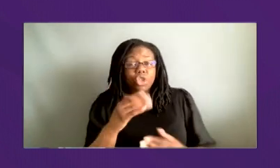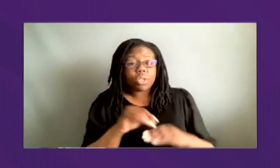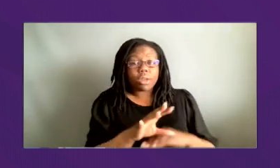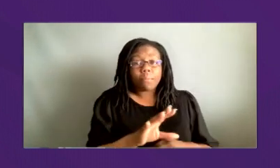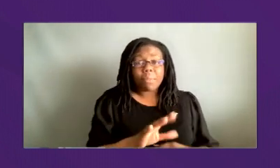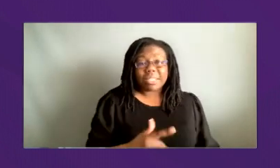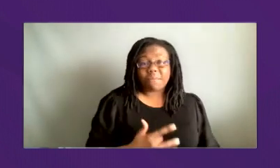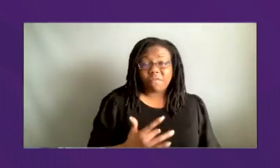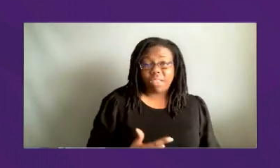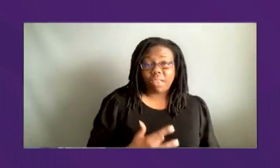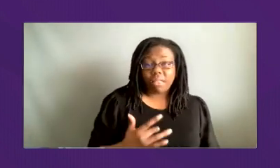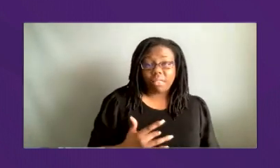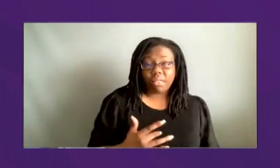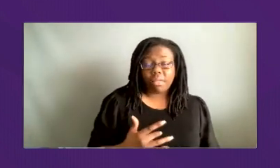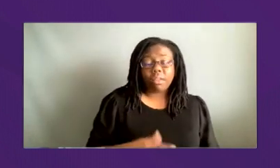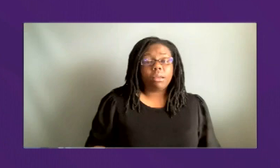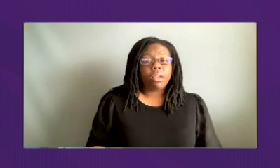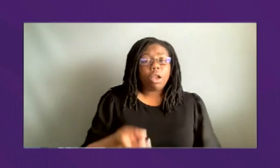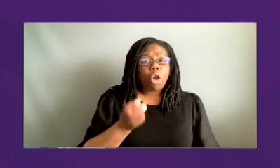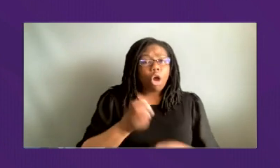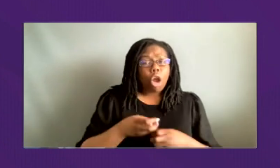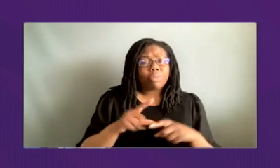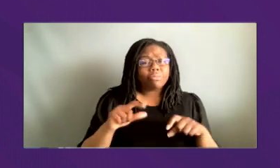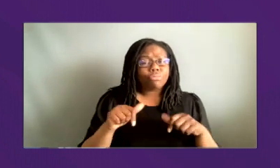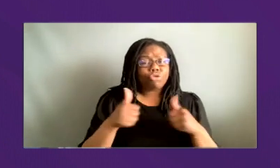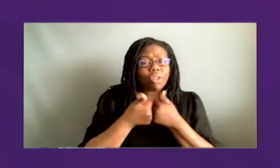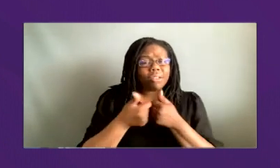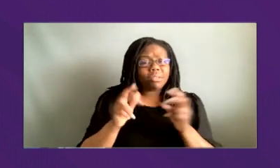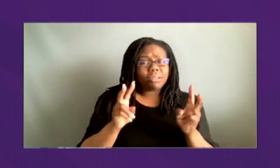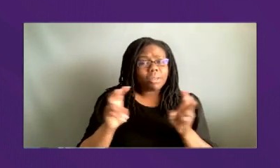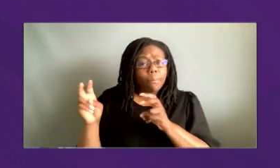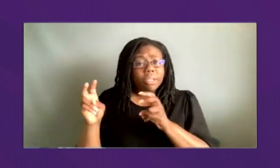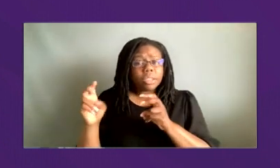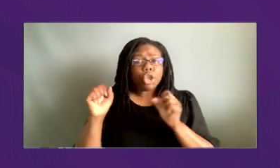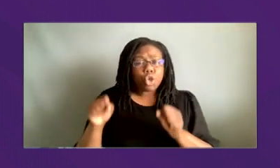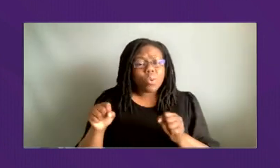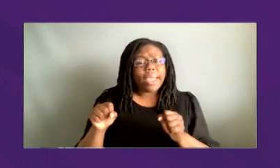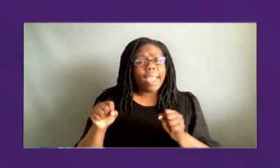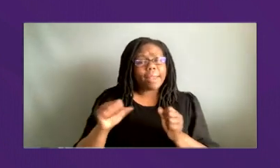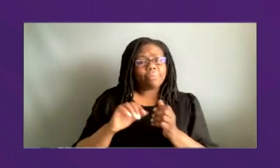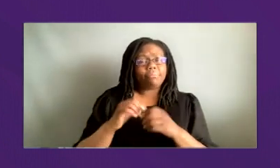these very hard and challenging topics that even young students understand, for example,